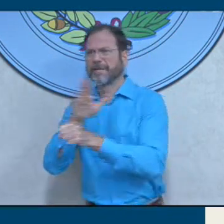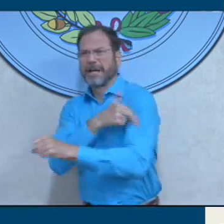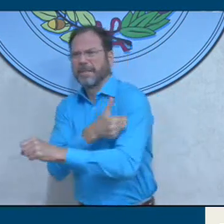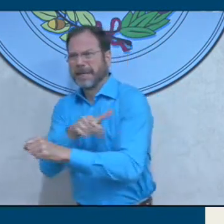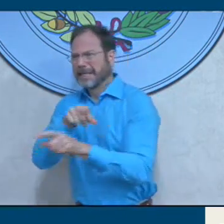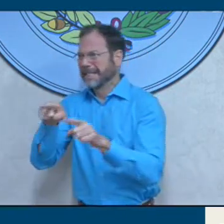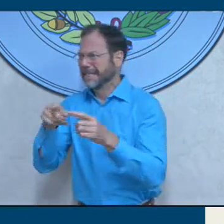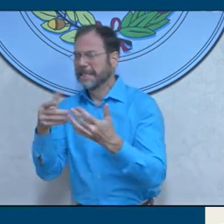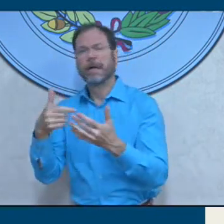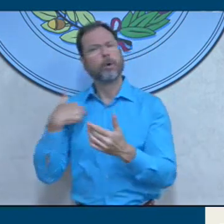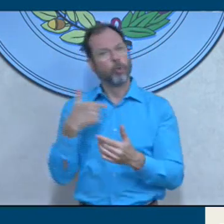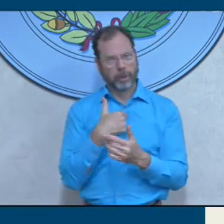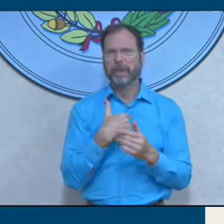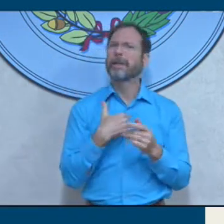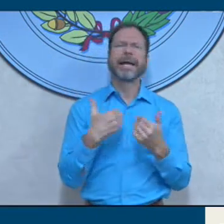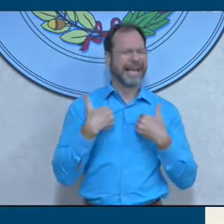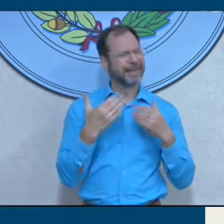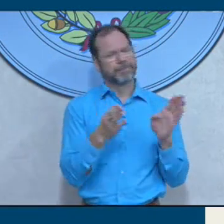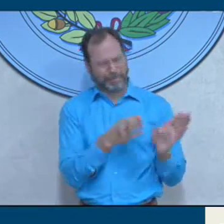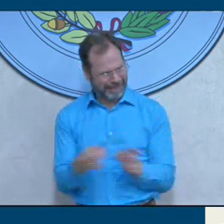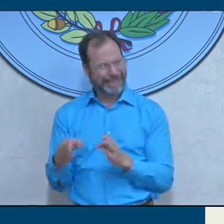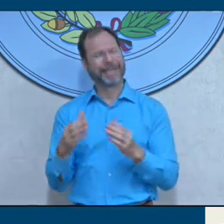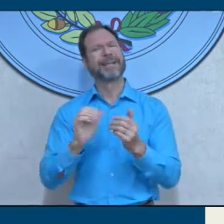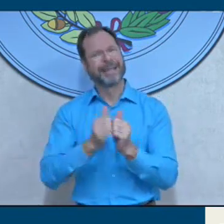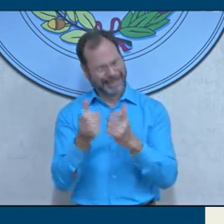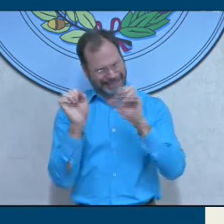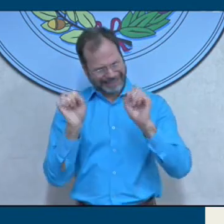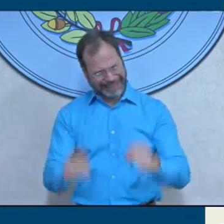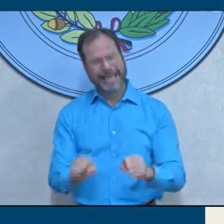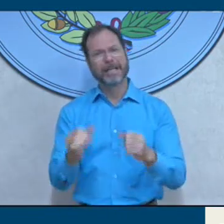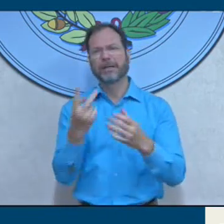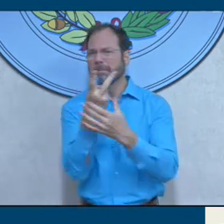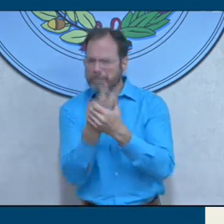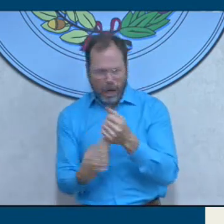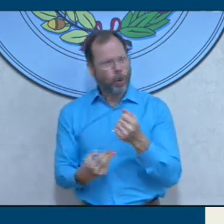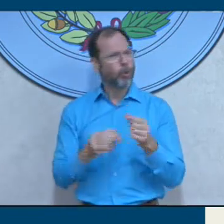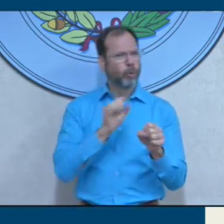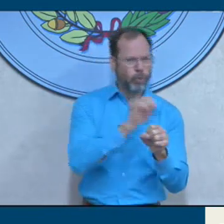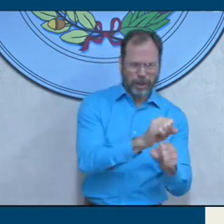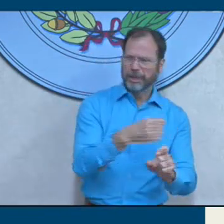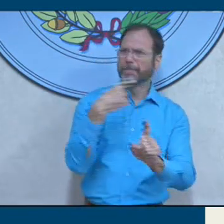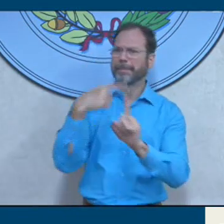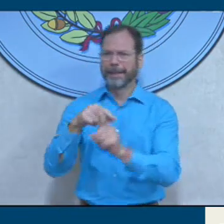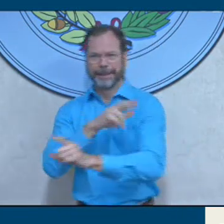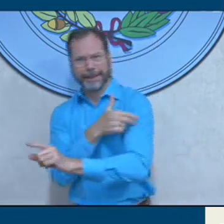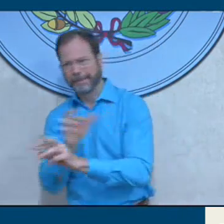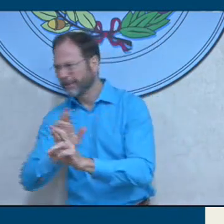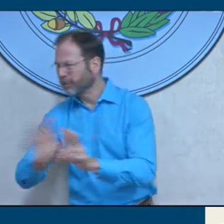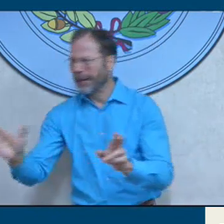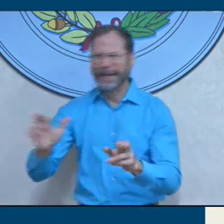BETWEEN EITHER RETURNING TO JOBS FOR PROTECTING HEALTH CARE. WE DO HAVE THE TOOLS AND